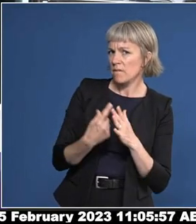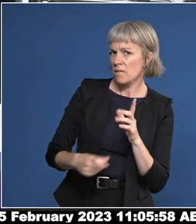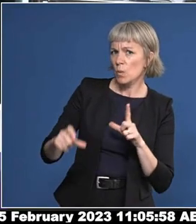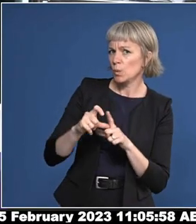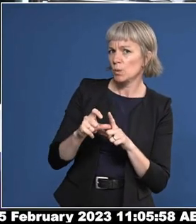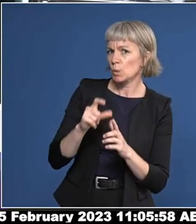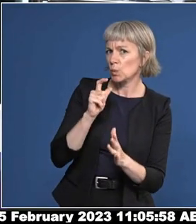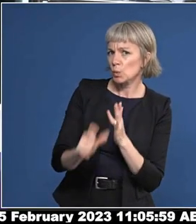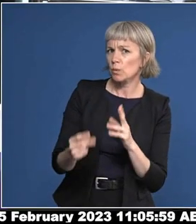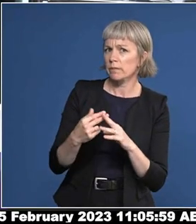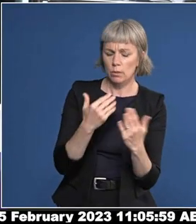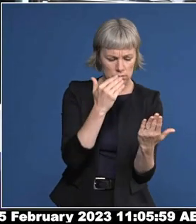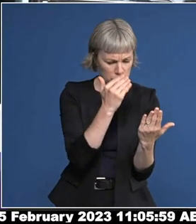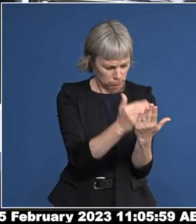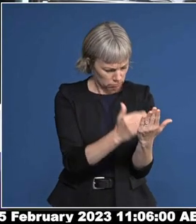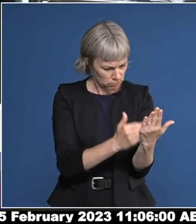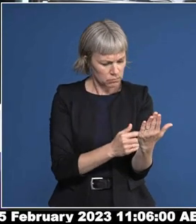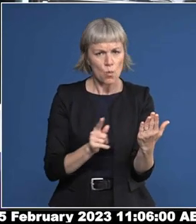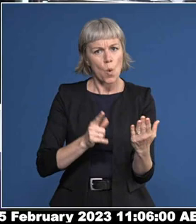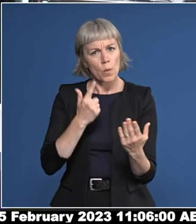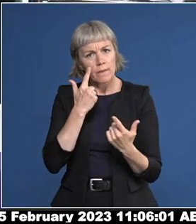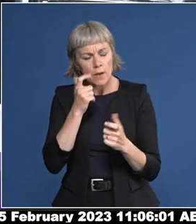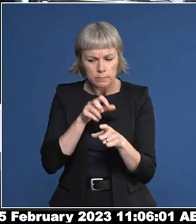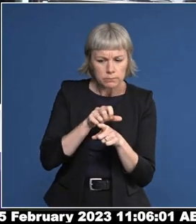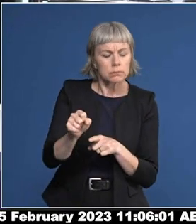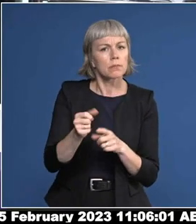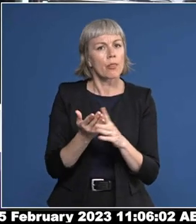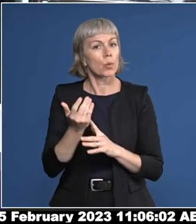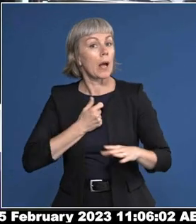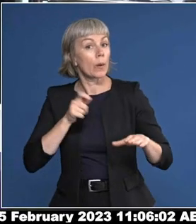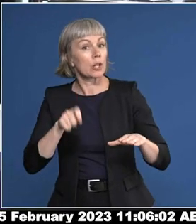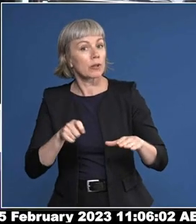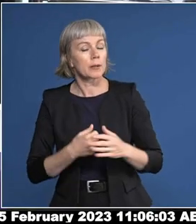issues that were identified as deficiencies? In relation to which findings?